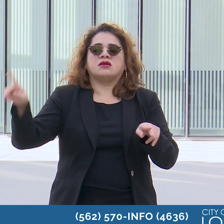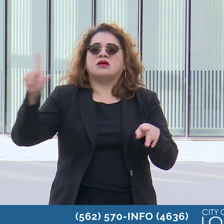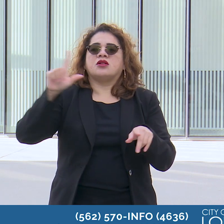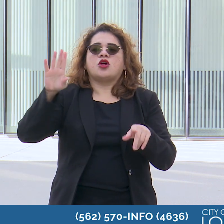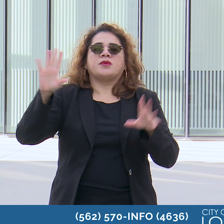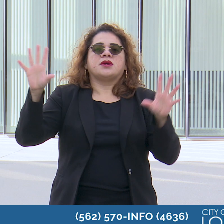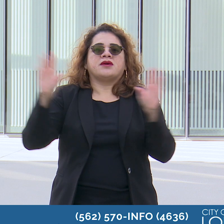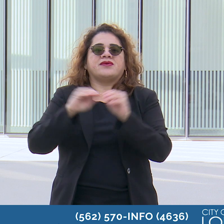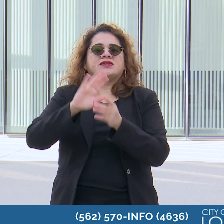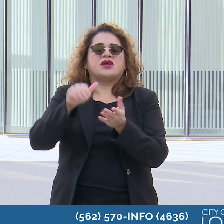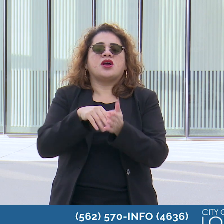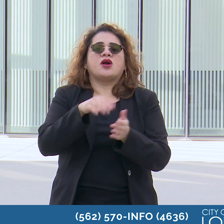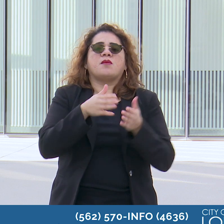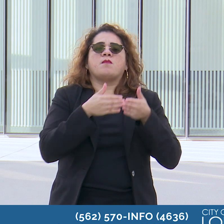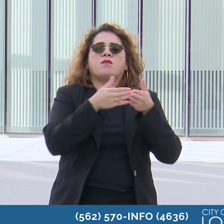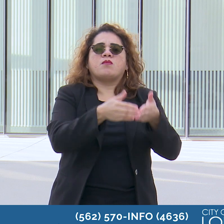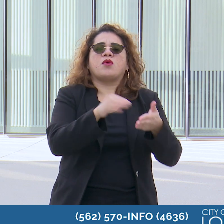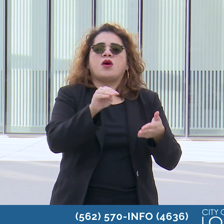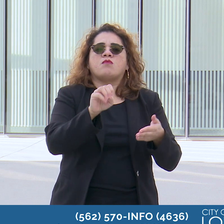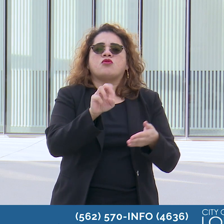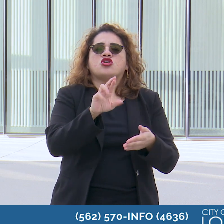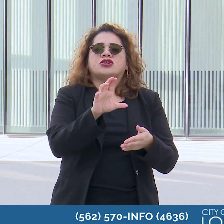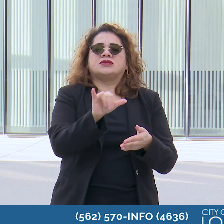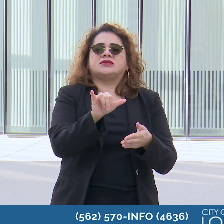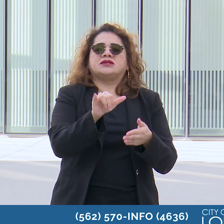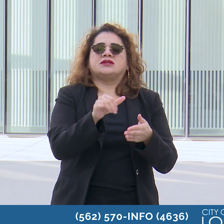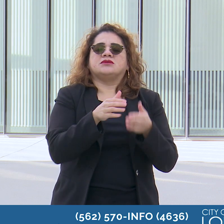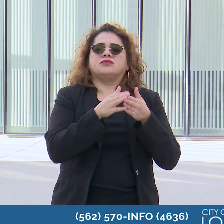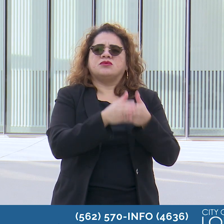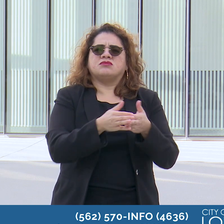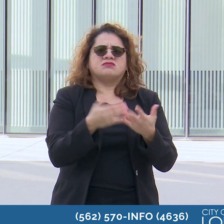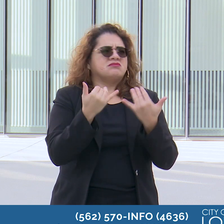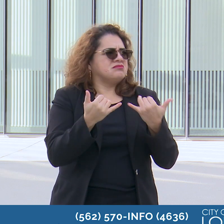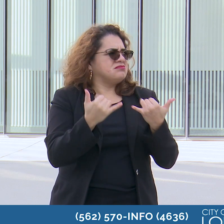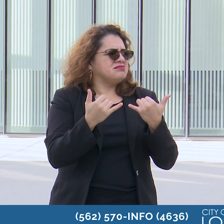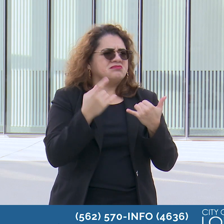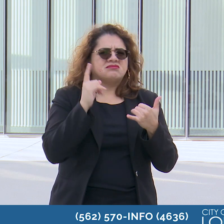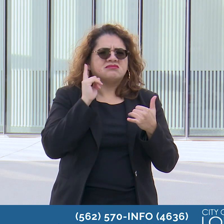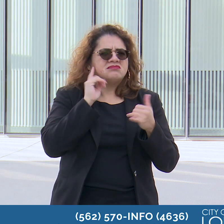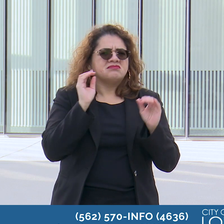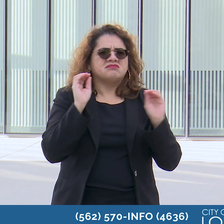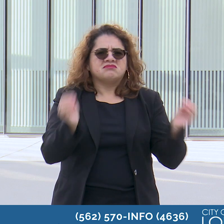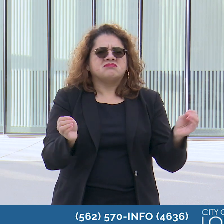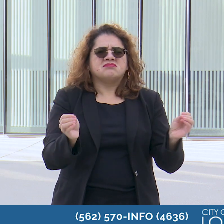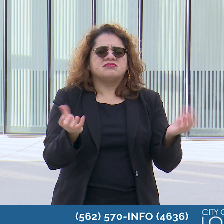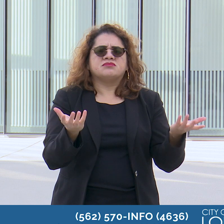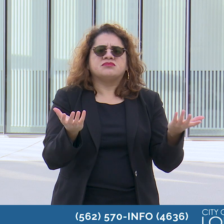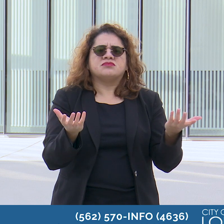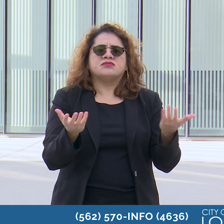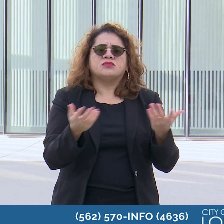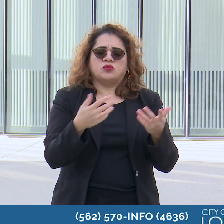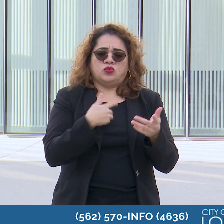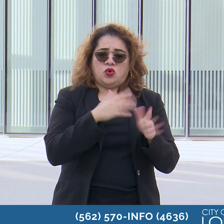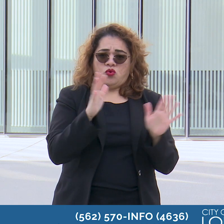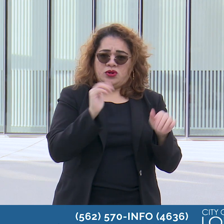ship come, we haven't seen that now. Is there a reason why we haven't started setting up for overflow capacity and when could we